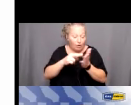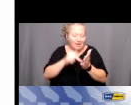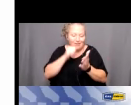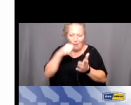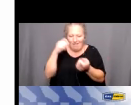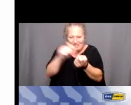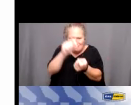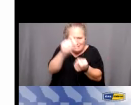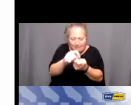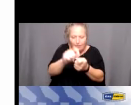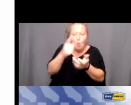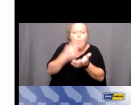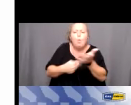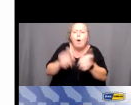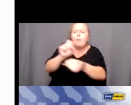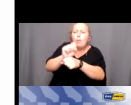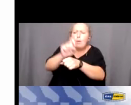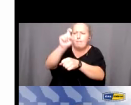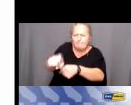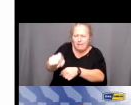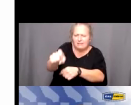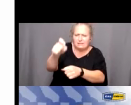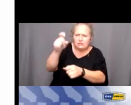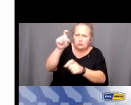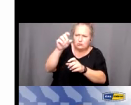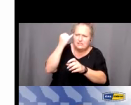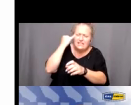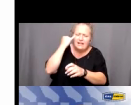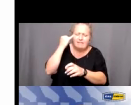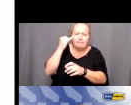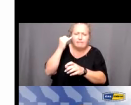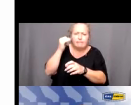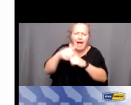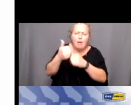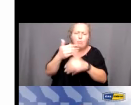employer must do to protect workers from indoor heat or COVID. Employers